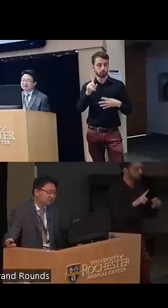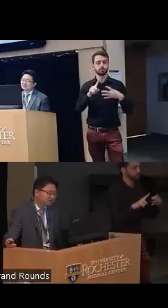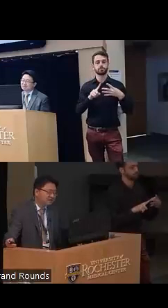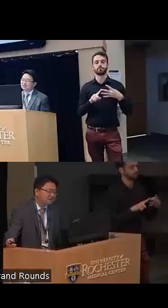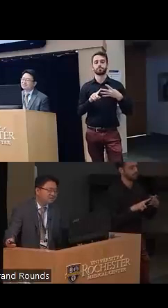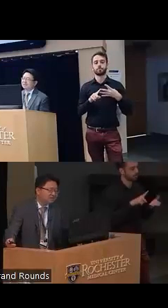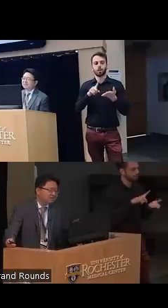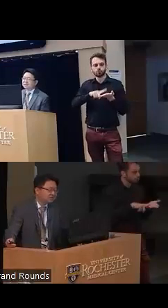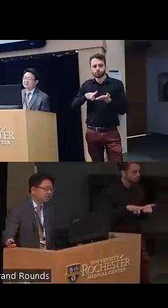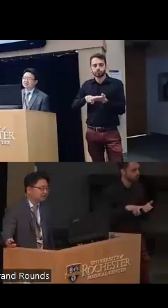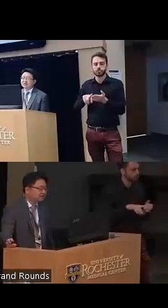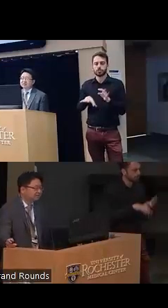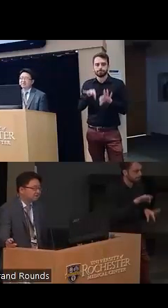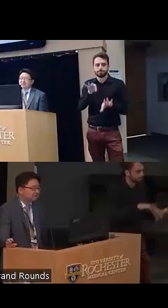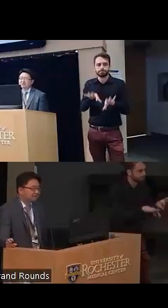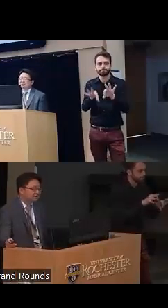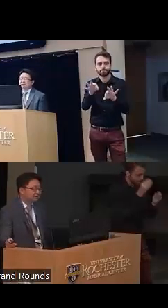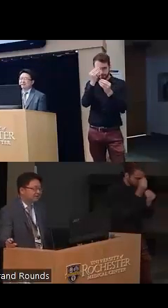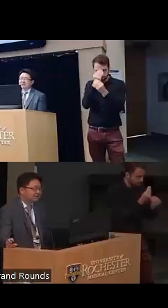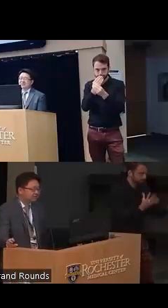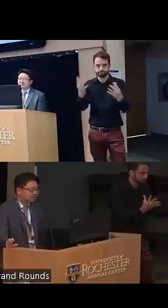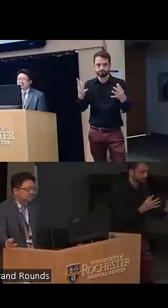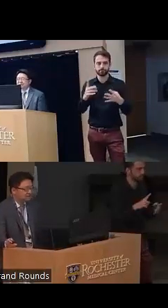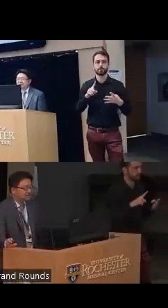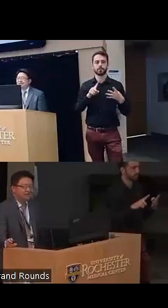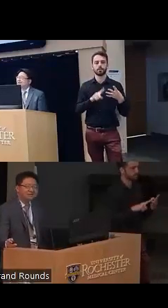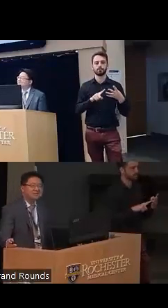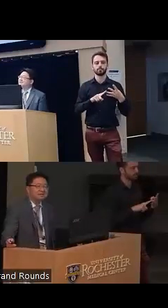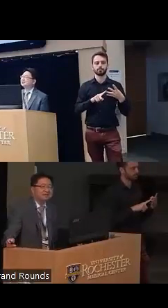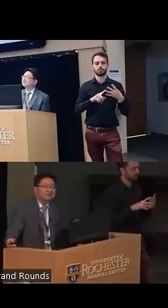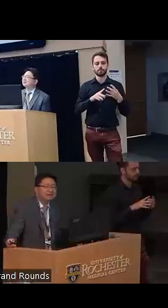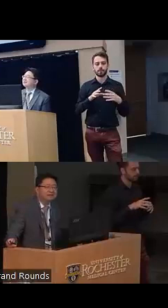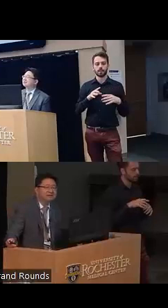education Innovation and Community application and I was thinking along